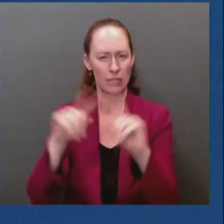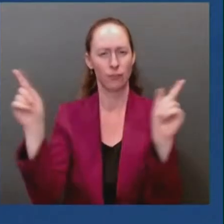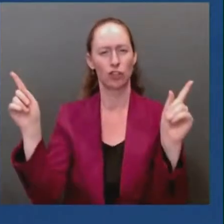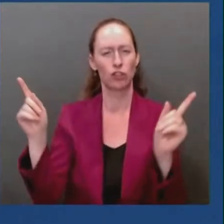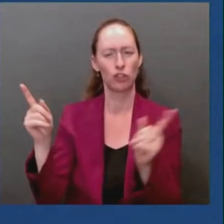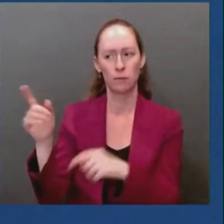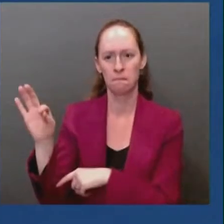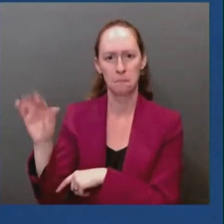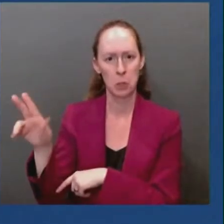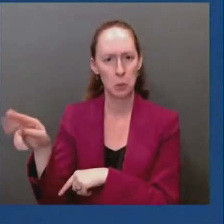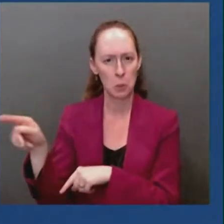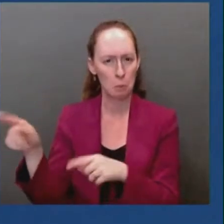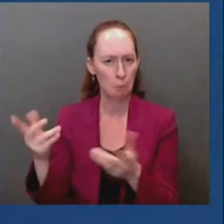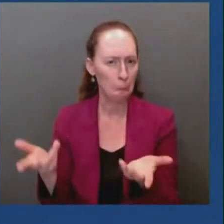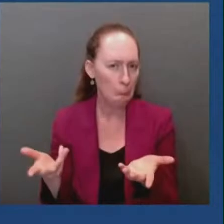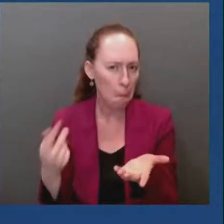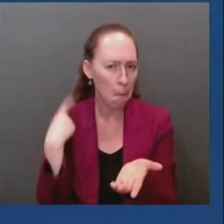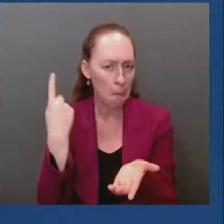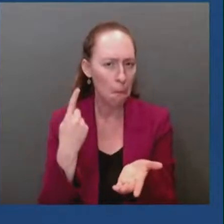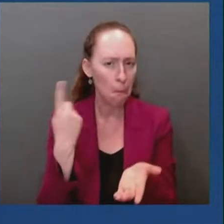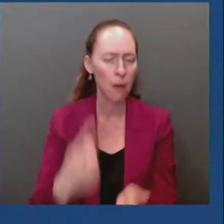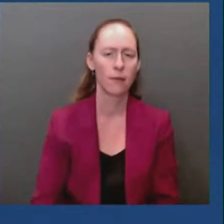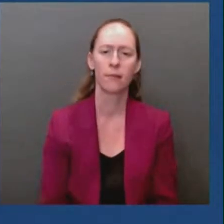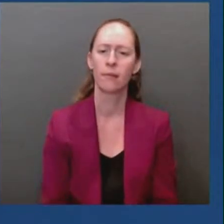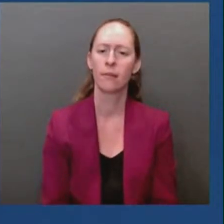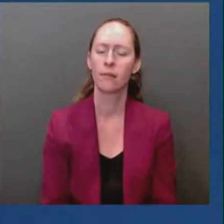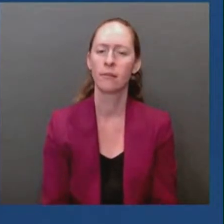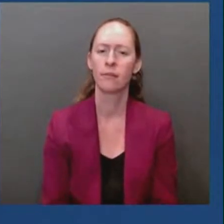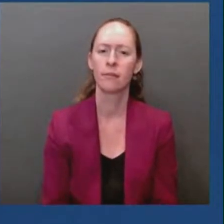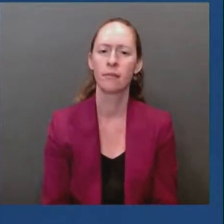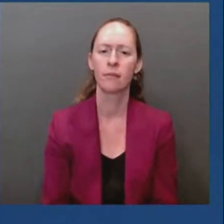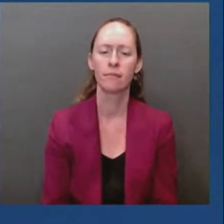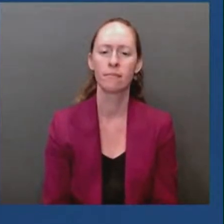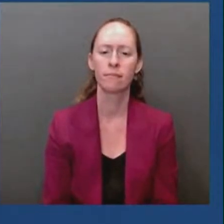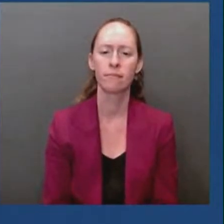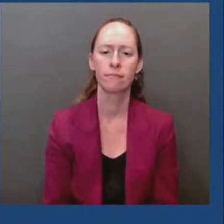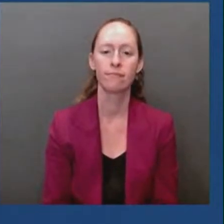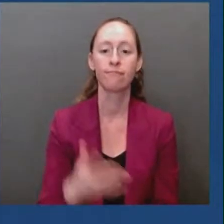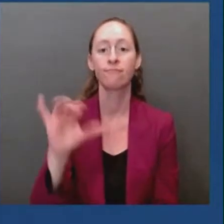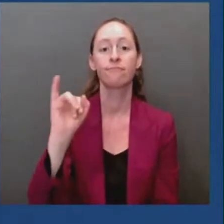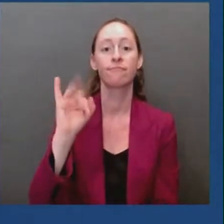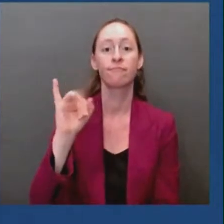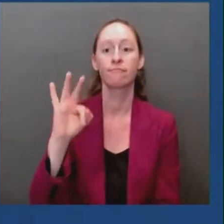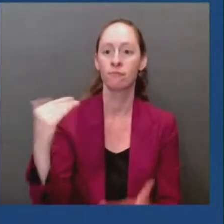PROBABLY NOT GOING TO HAVE THE KIND OF INDICATION WE GET FROM THE SOUTHERN HEMISPHERE OF THE VARIANTS, OR AT LEAST NOT A